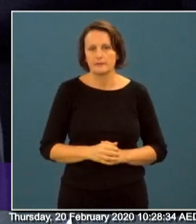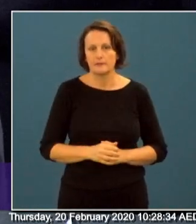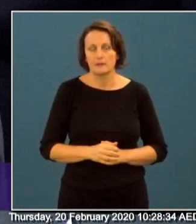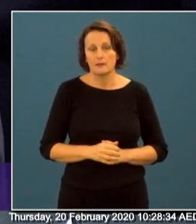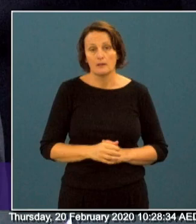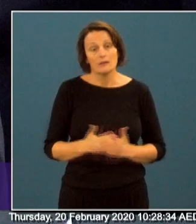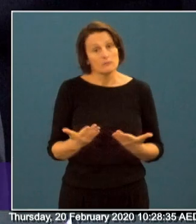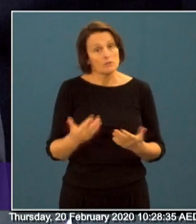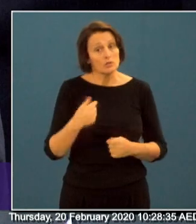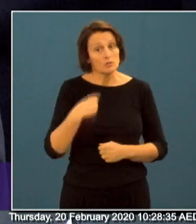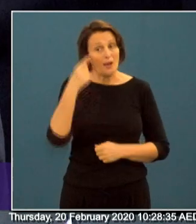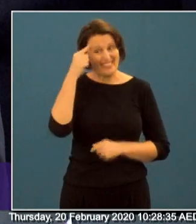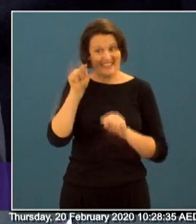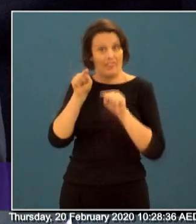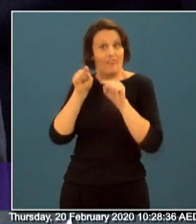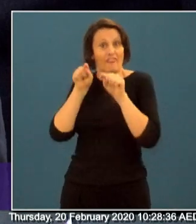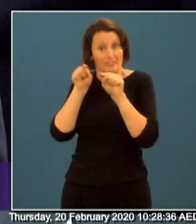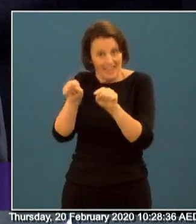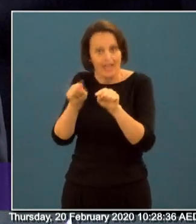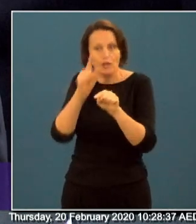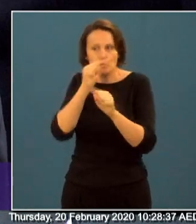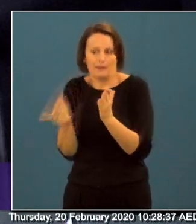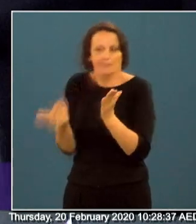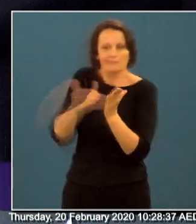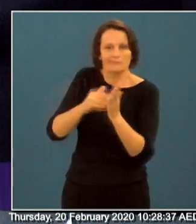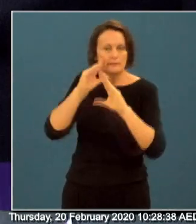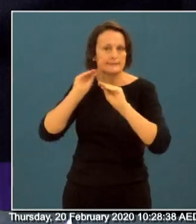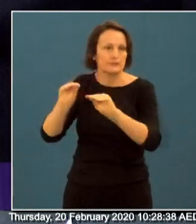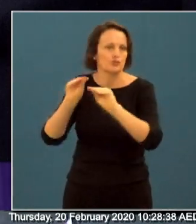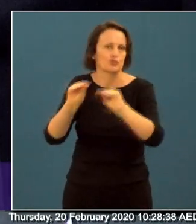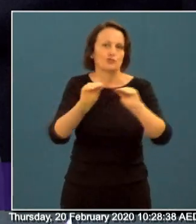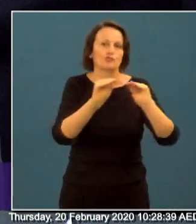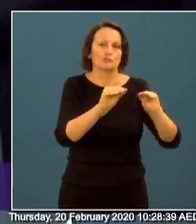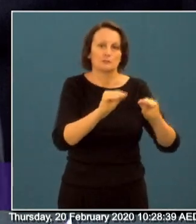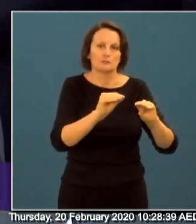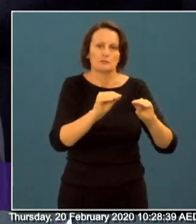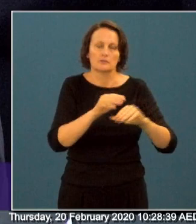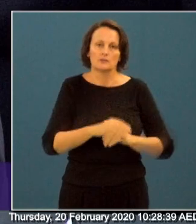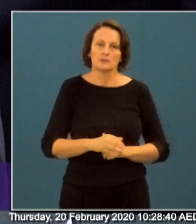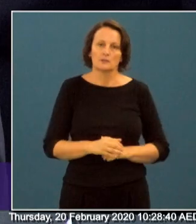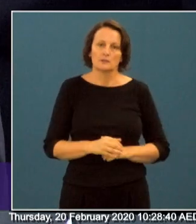I think that is a place where scrutiny is deserved, to see whether what's happening there